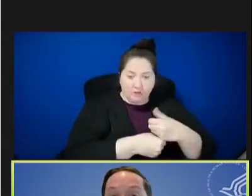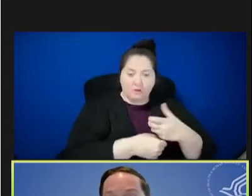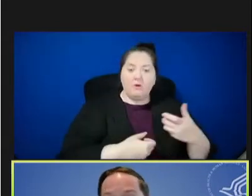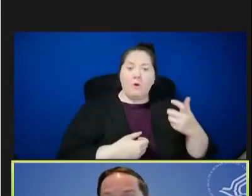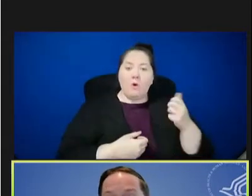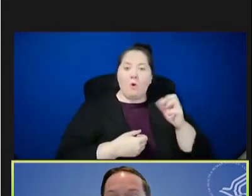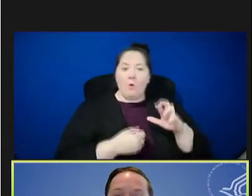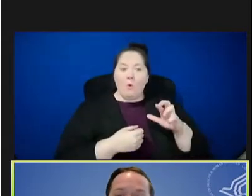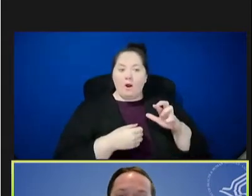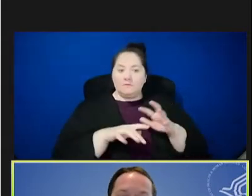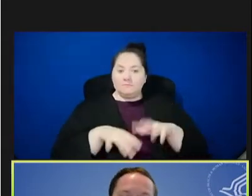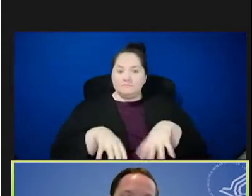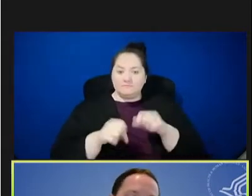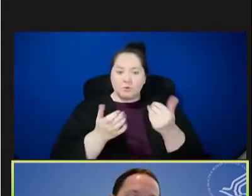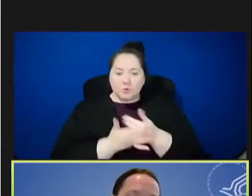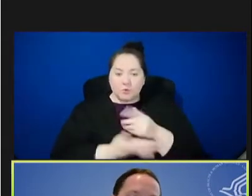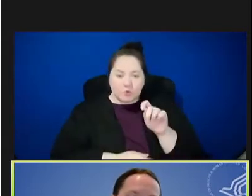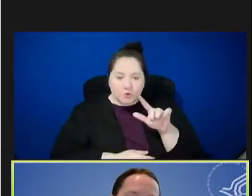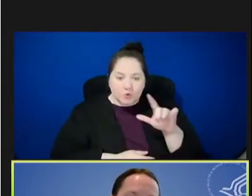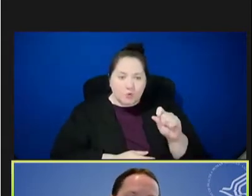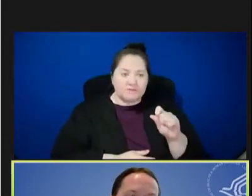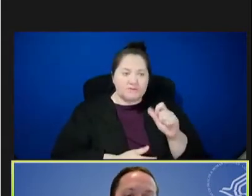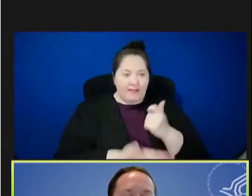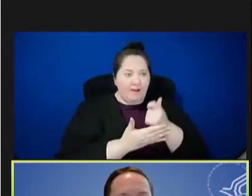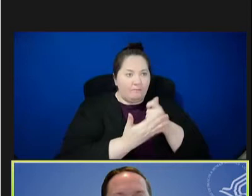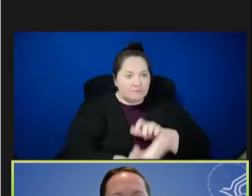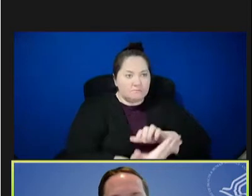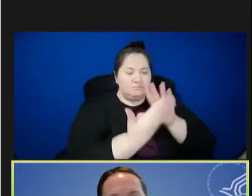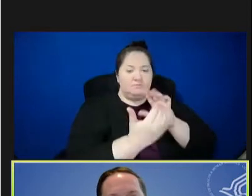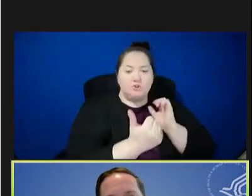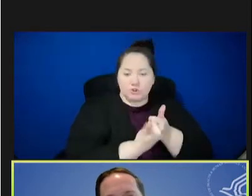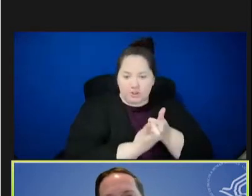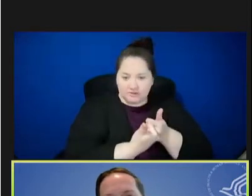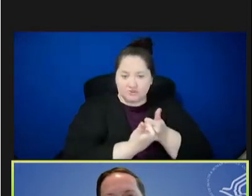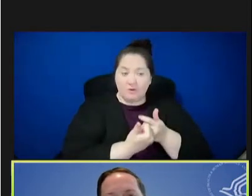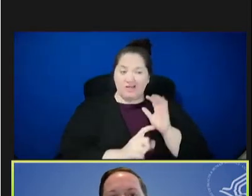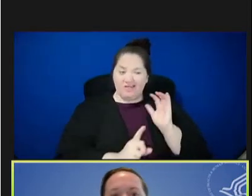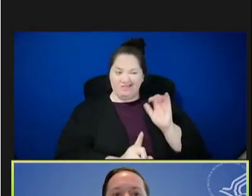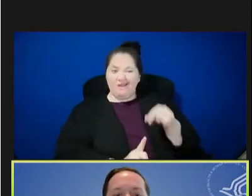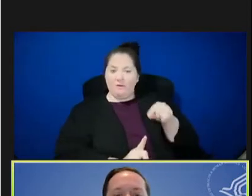tools to approach the challenges in front of us. And that's what we're looking at for AIs. How do